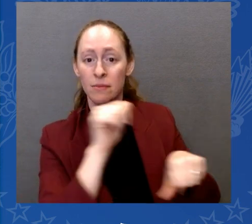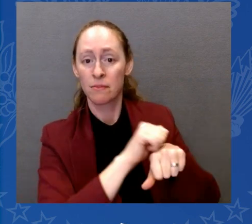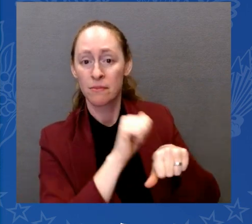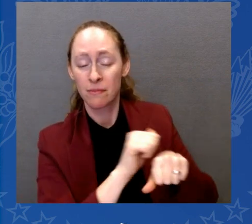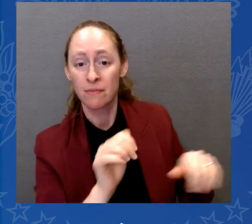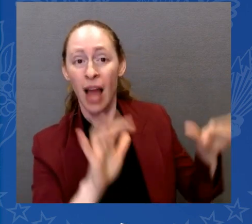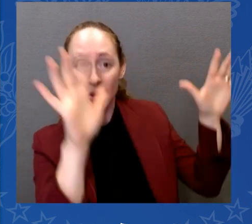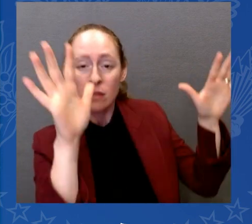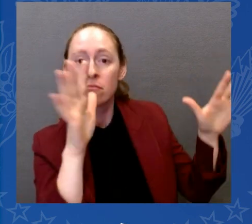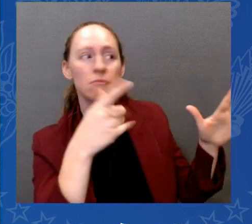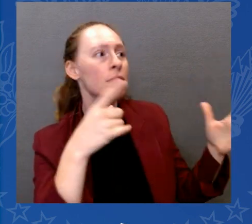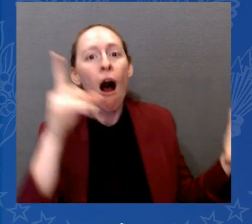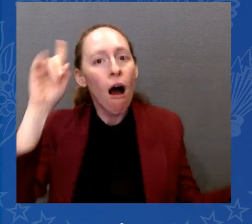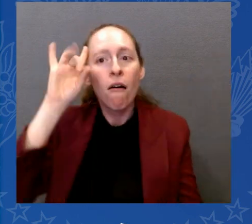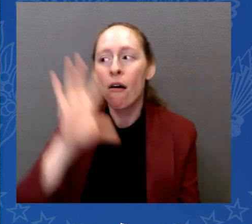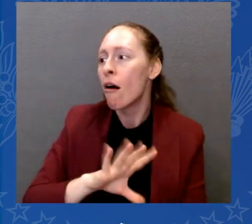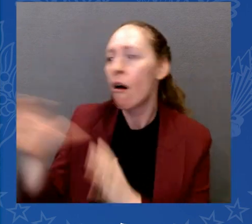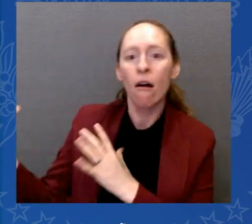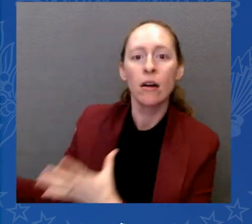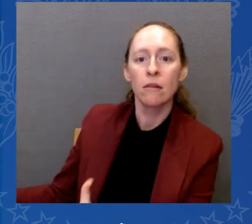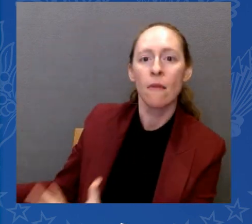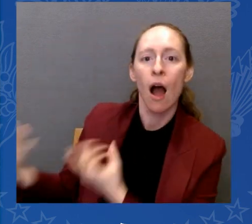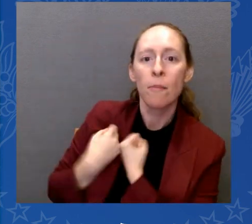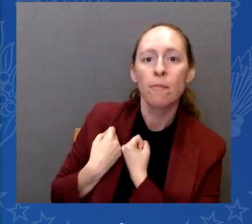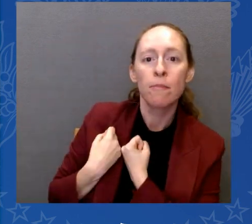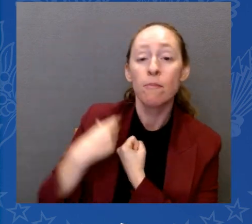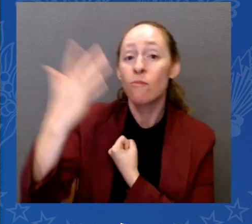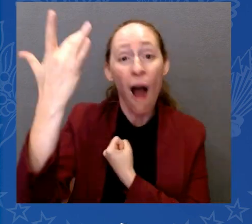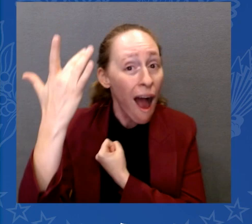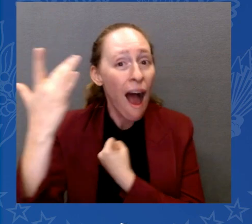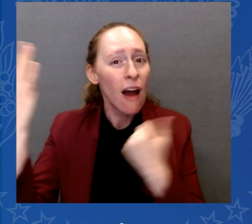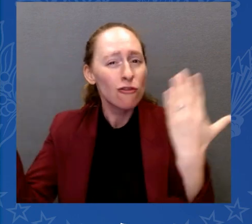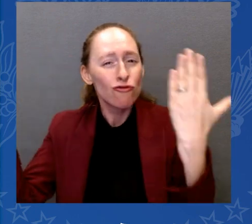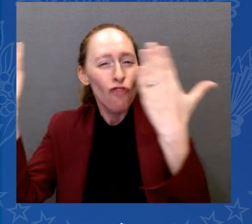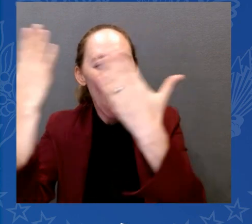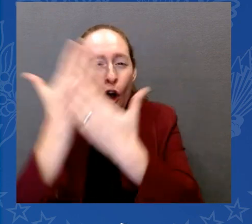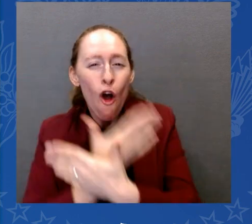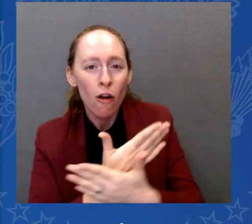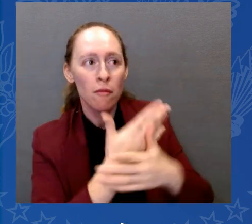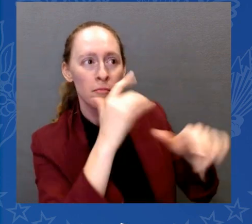The mission, high in the mountains, that hinged on the skill, strength, stamina